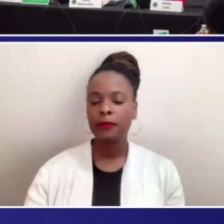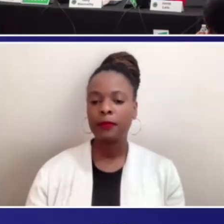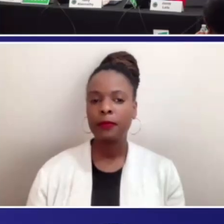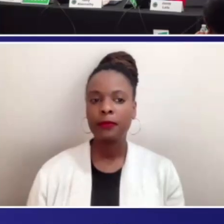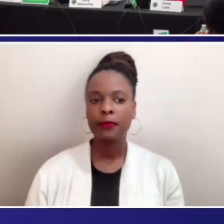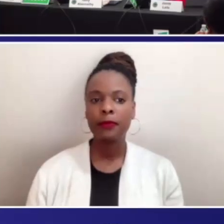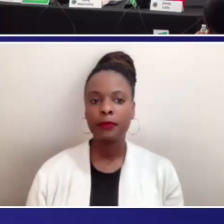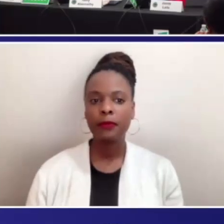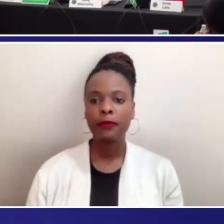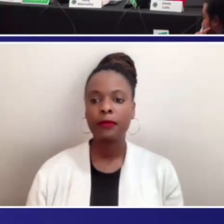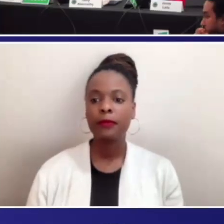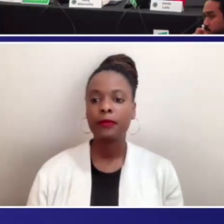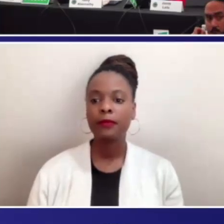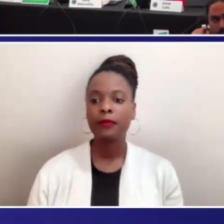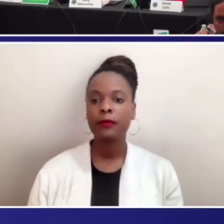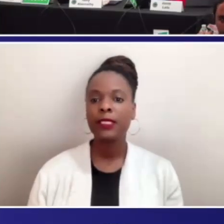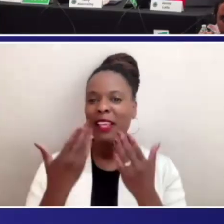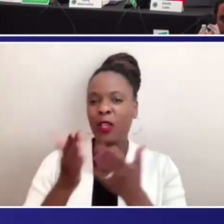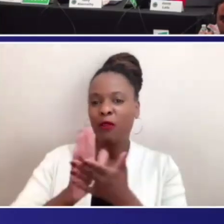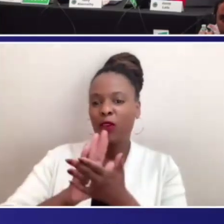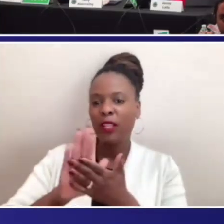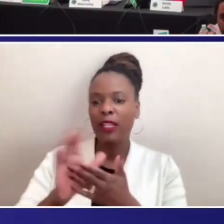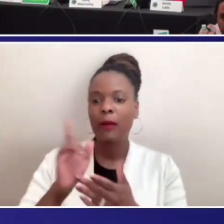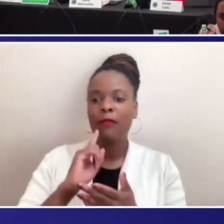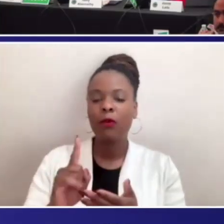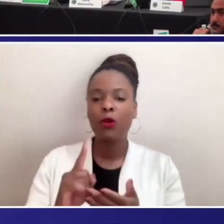I just want to say thanks for the cleanup on ceases to be enrolled. I think it's a lot more precise now. Faisal?